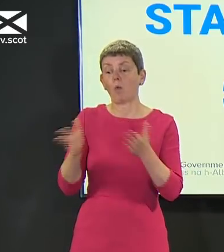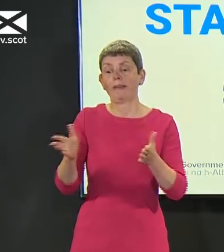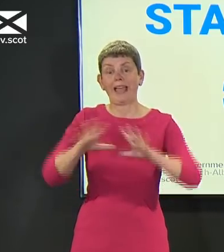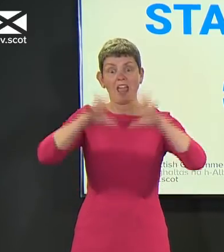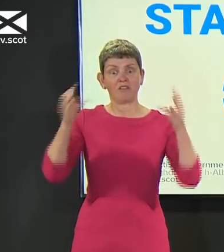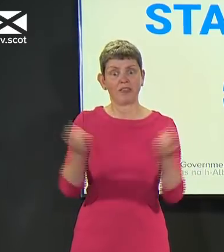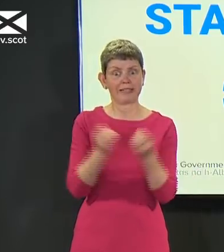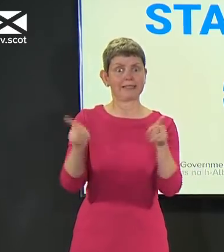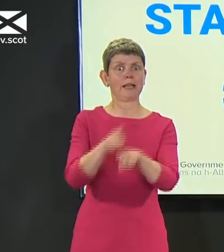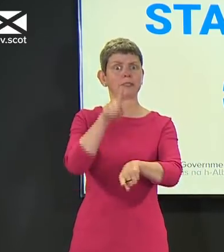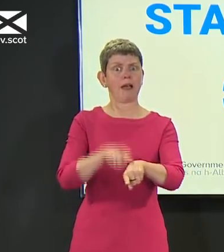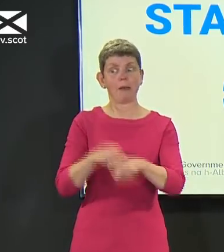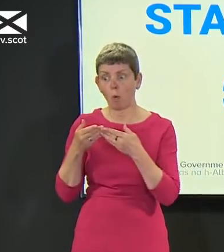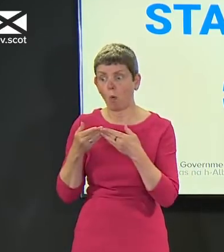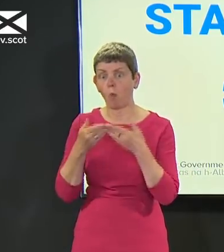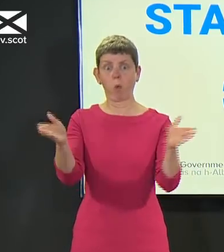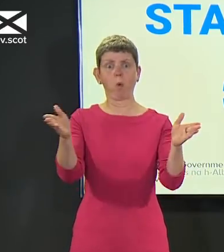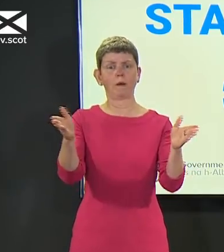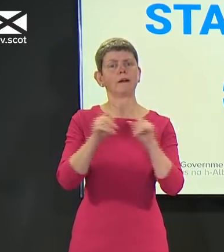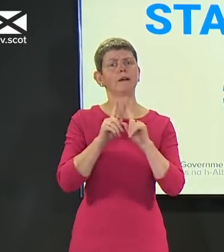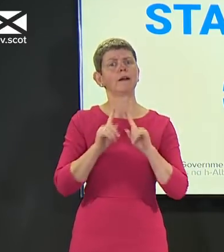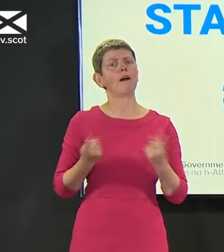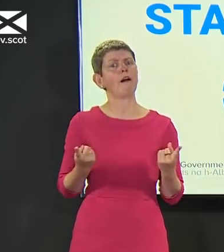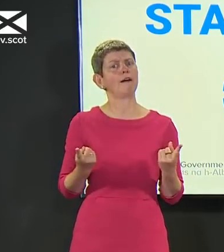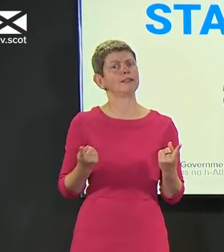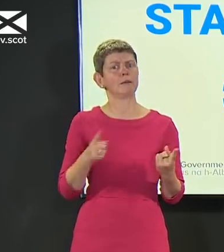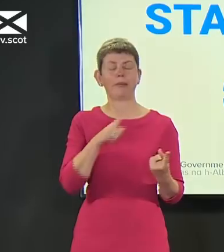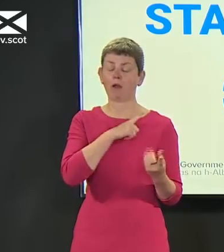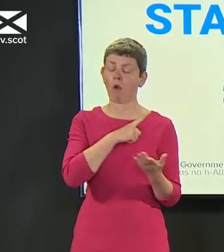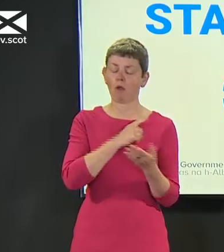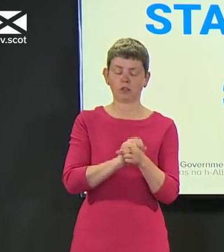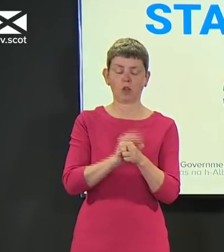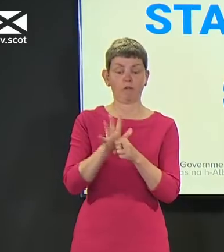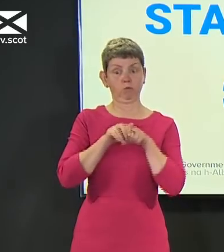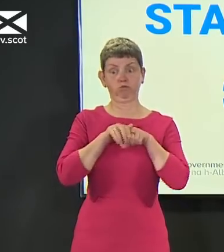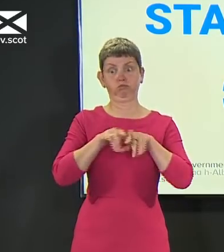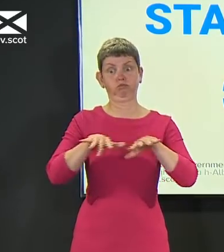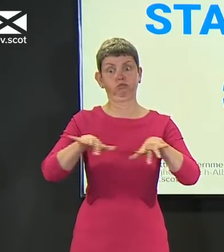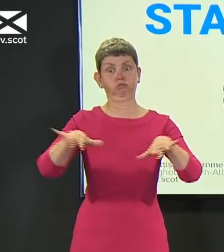don't want the virus quickly gaining ground again particularly since this new variant is we know